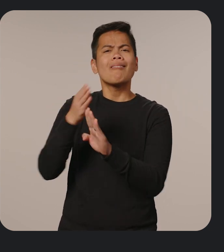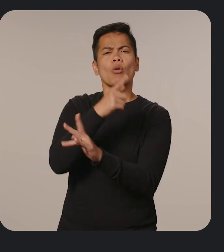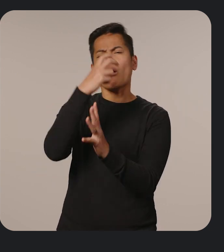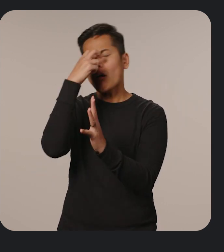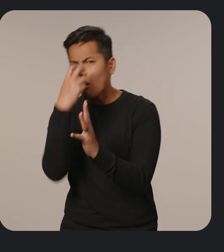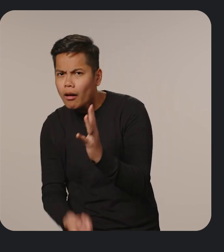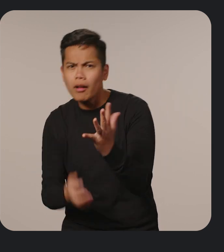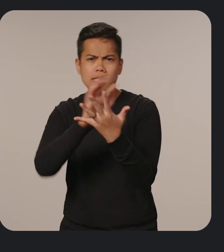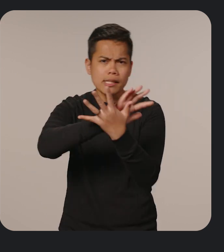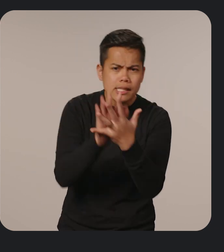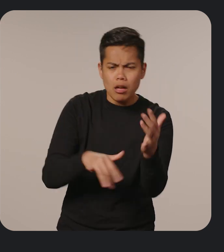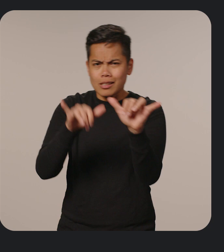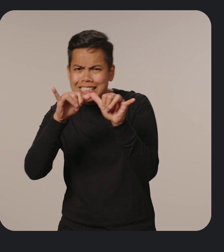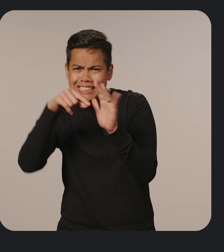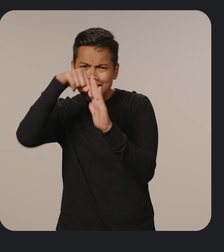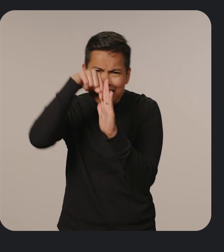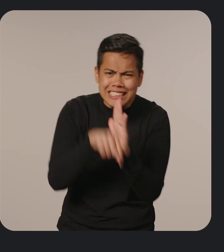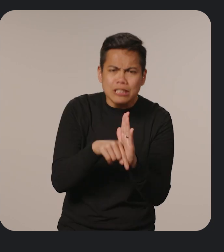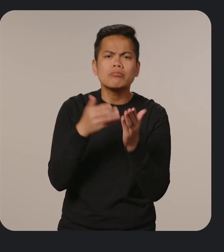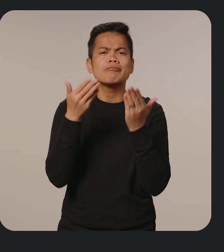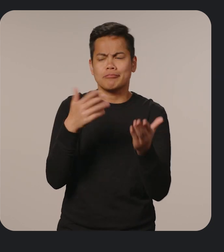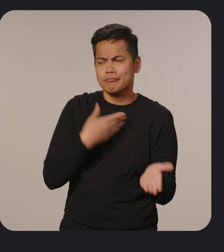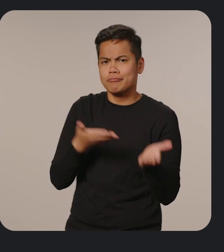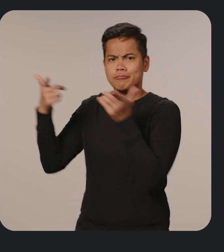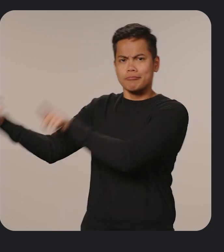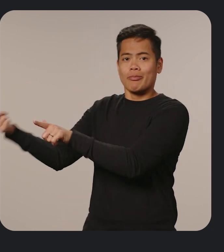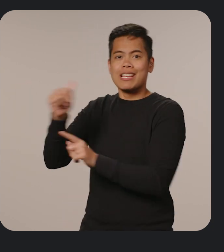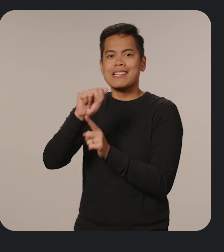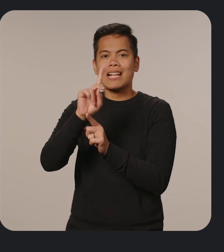the story of the inspiration and creative philosophy behind what's new in Material.